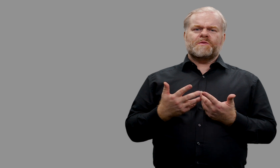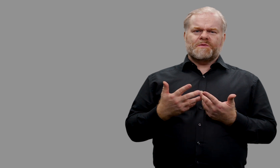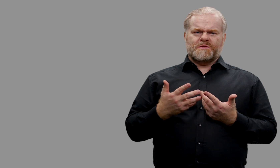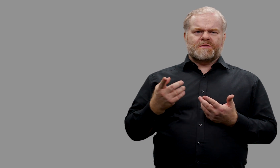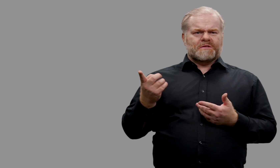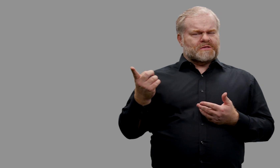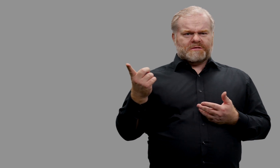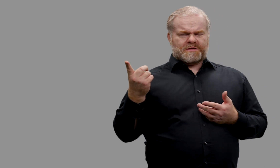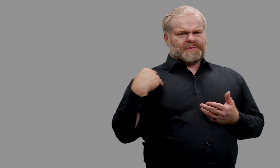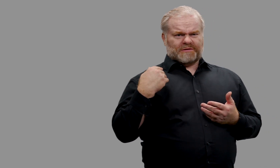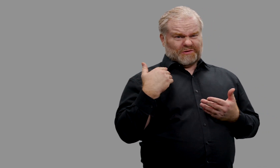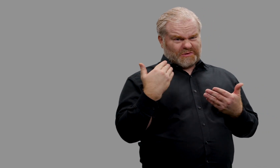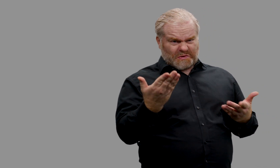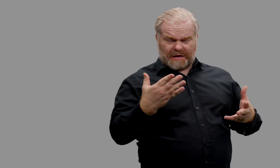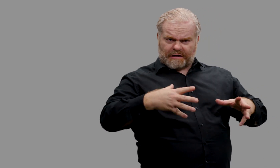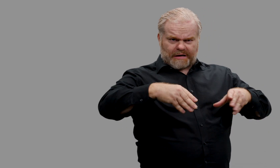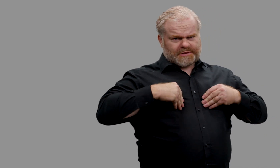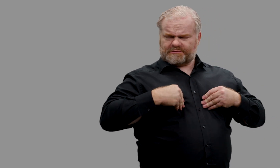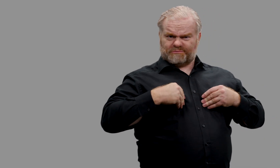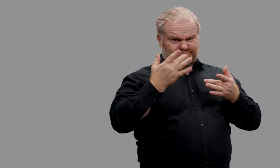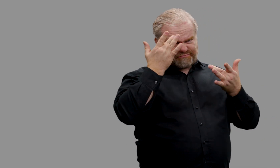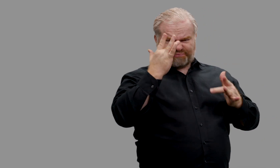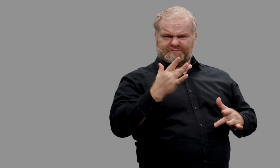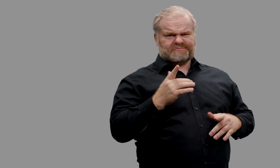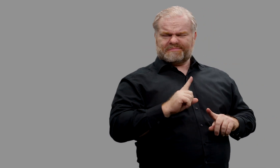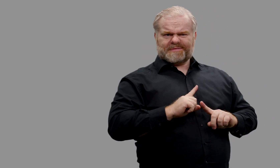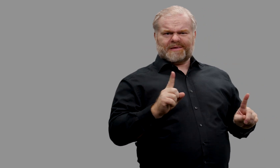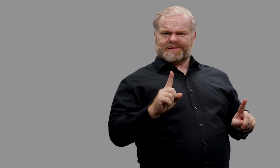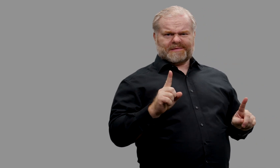And I can’t let that happen.